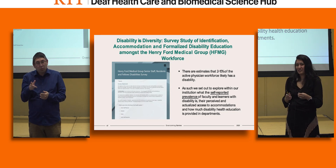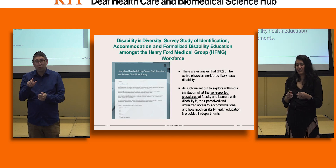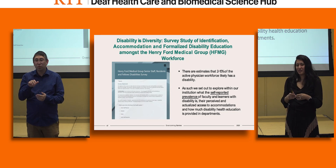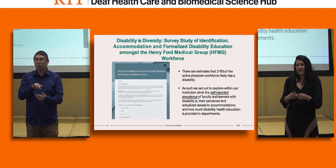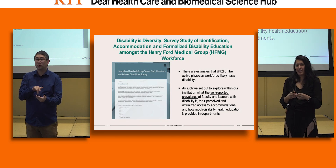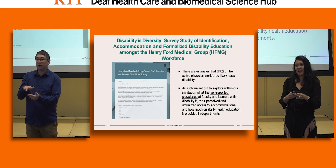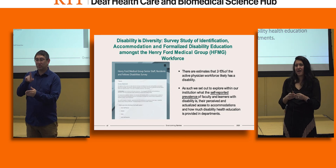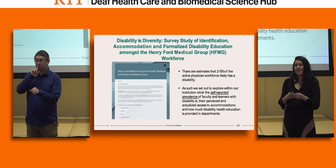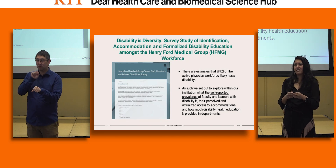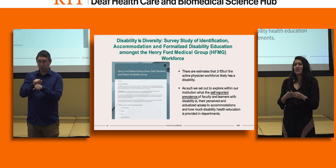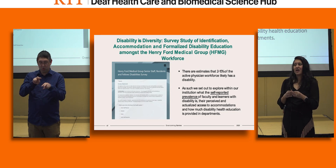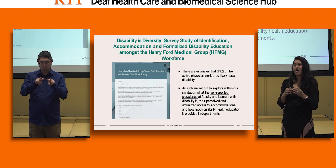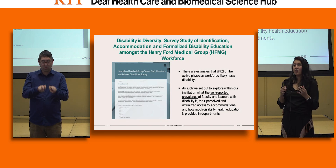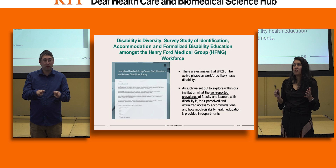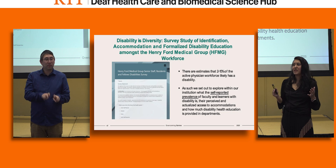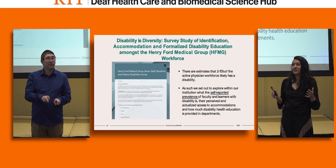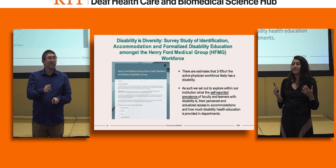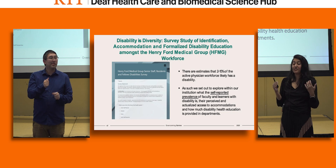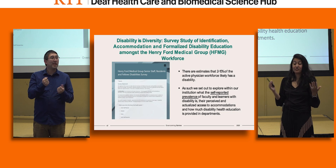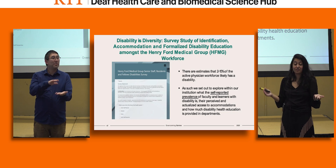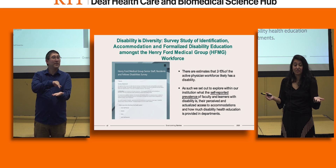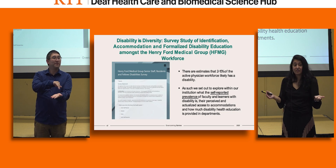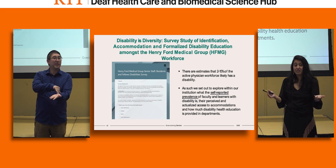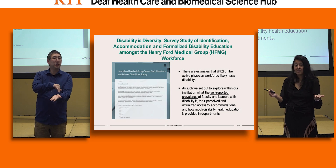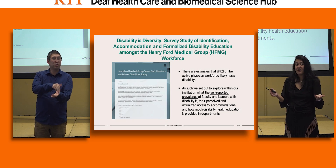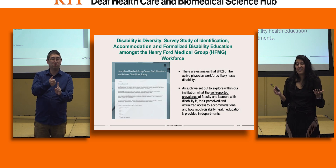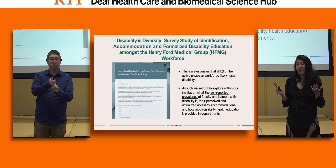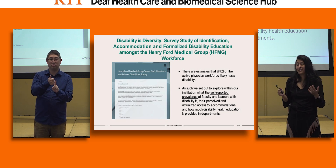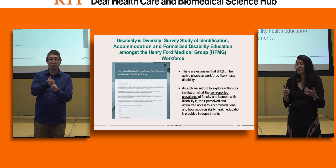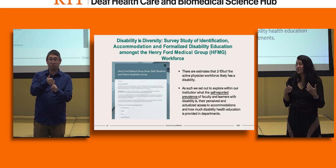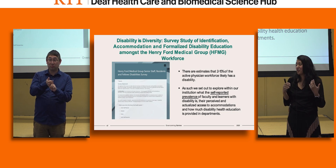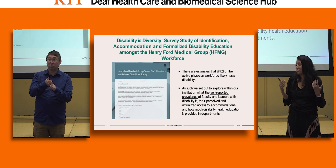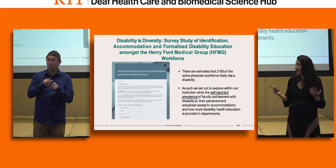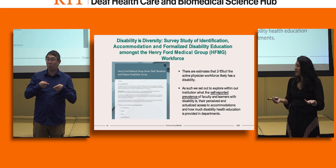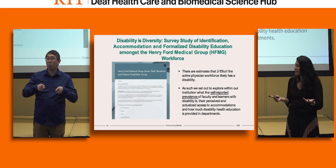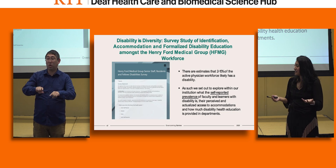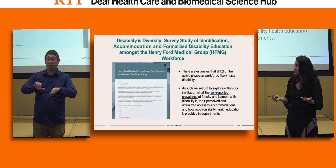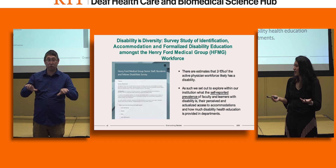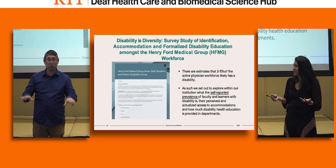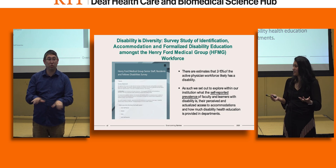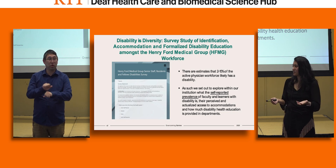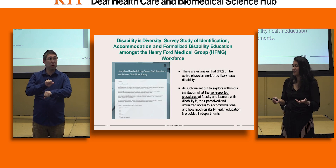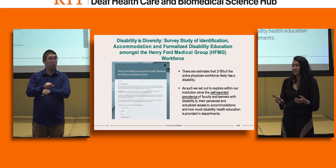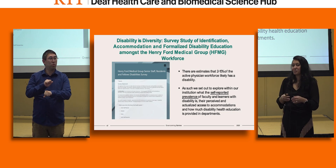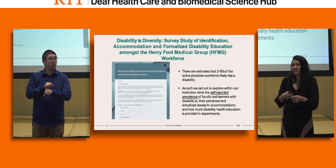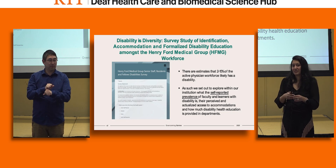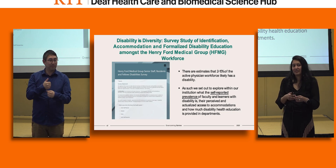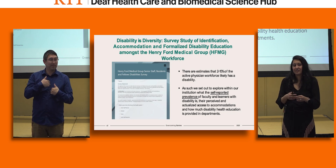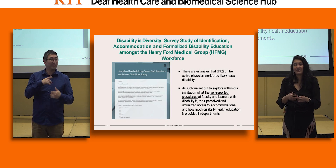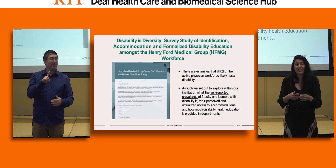looking at how many physicians actually are in practice with disabilities.